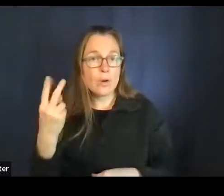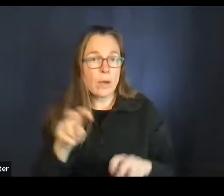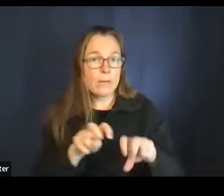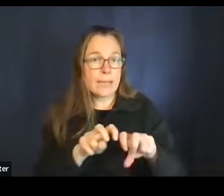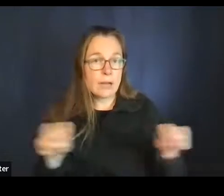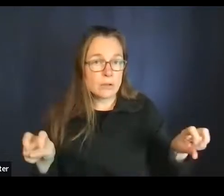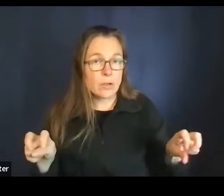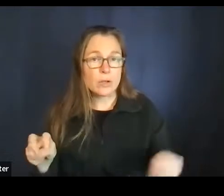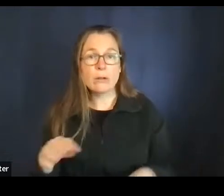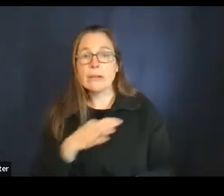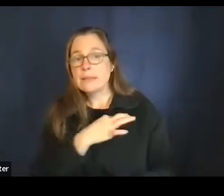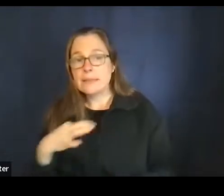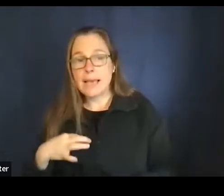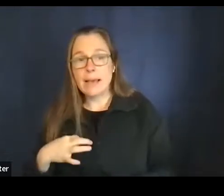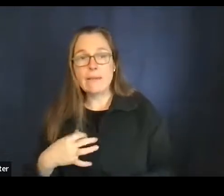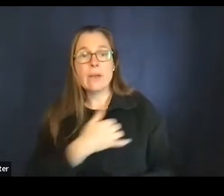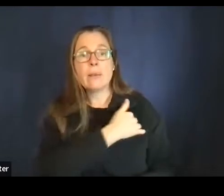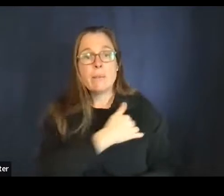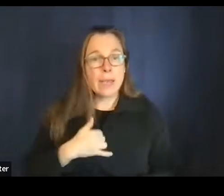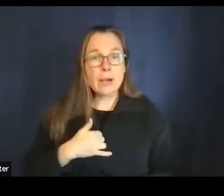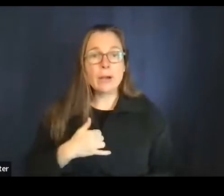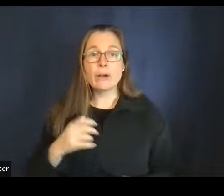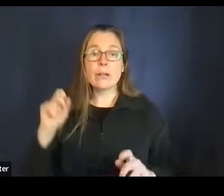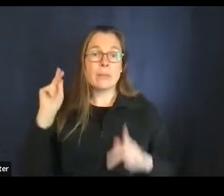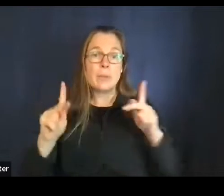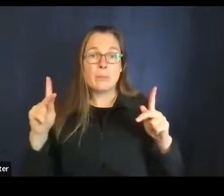in a chamber that the public has access to also and can participate.